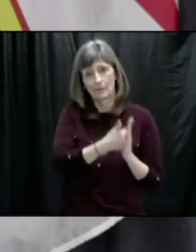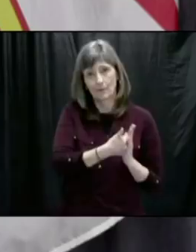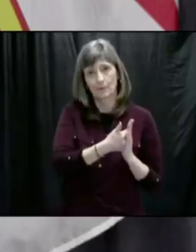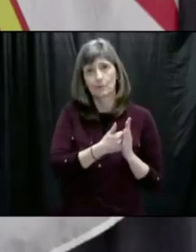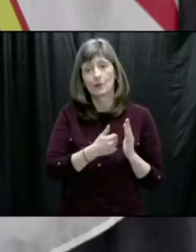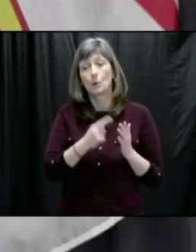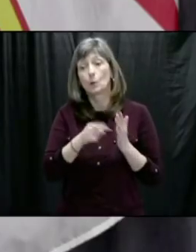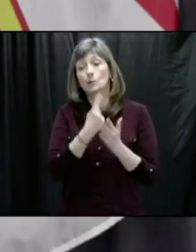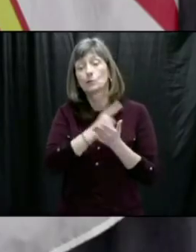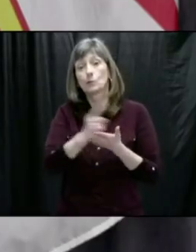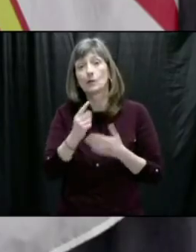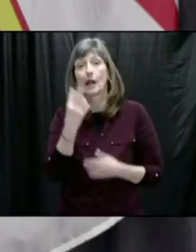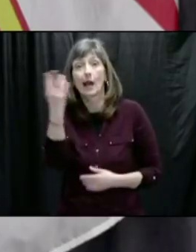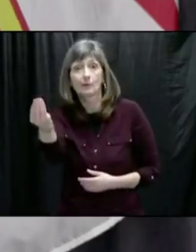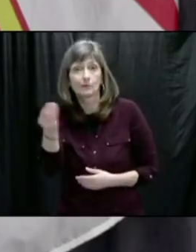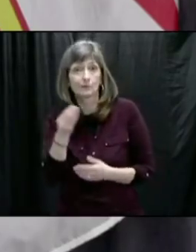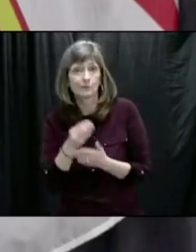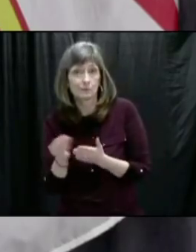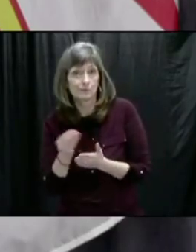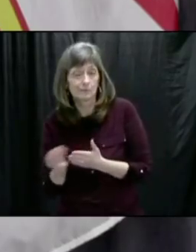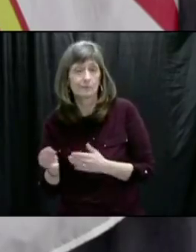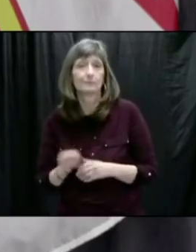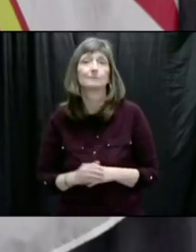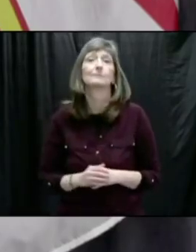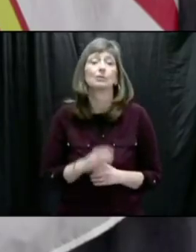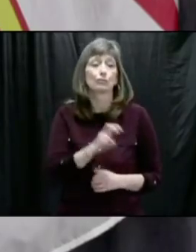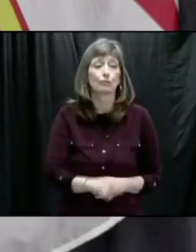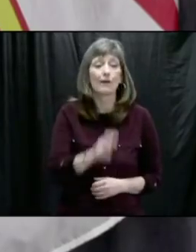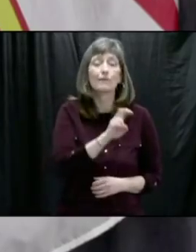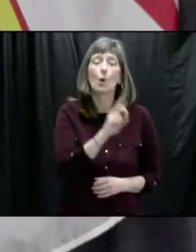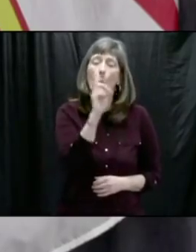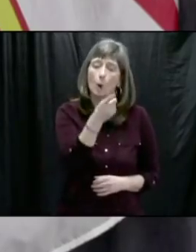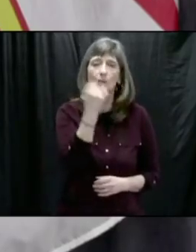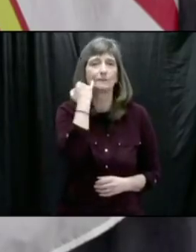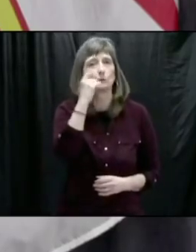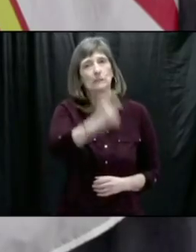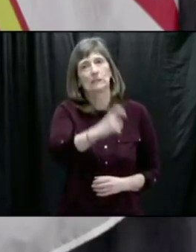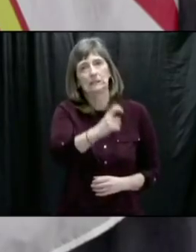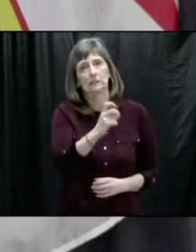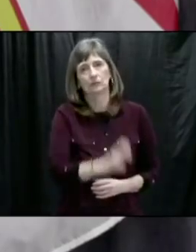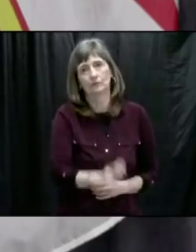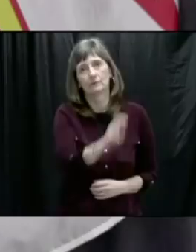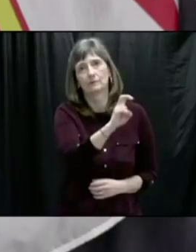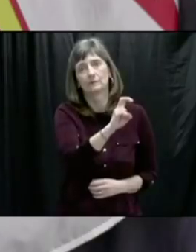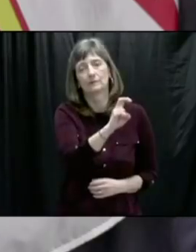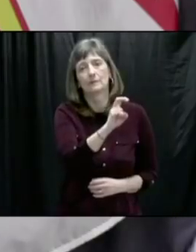ONLY GO ONCE A WEEK FOR ESSENTIALS, TRAVEL ONLY WHEN